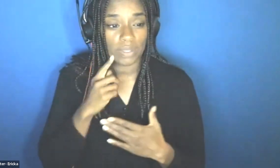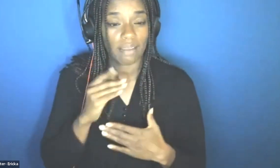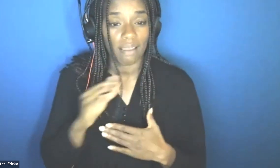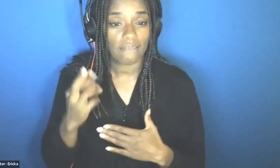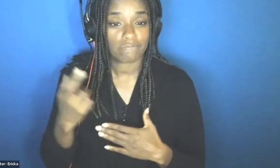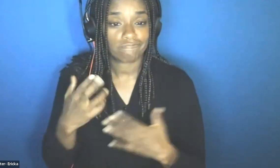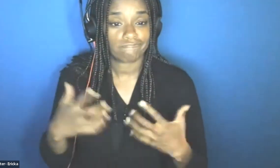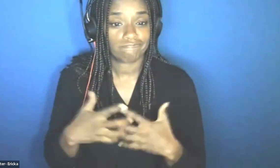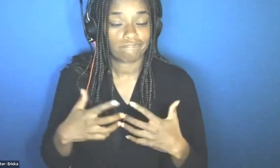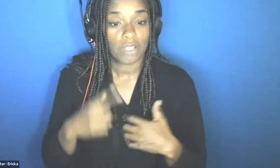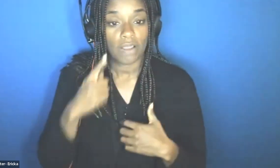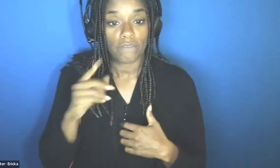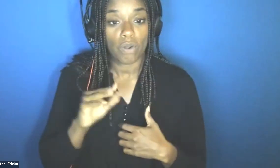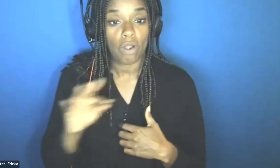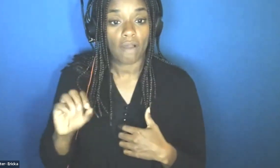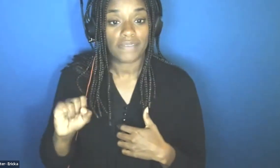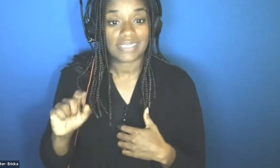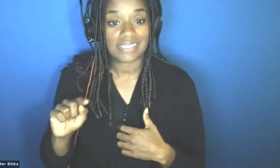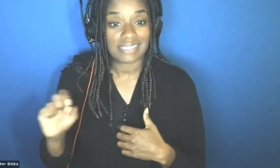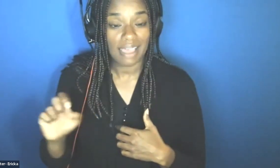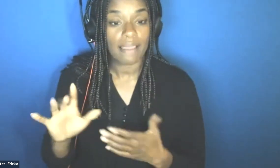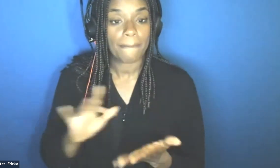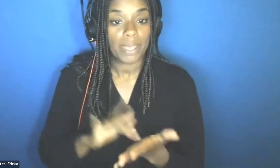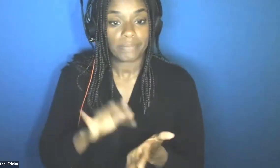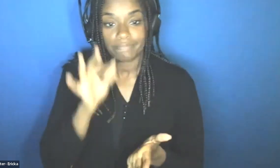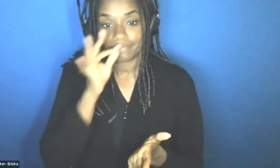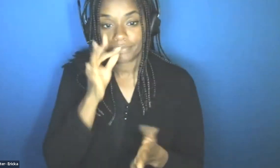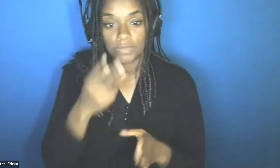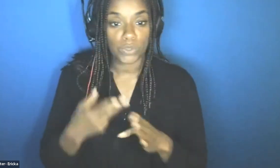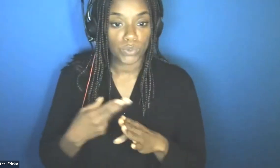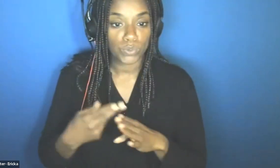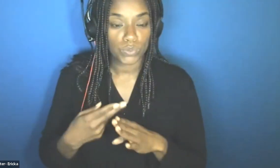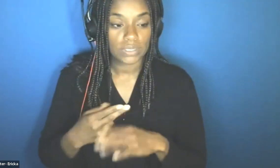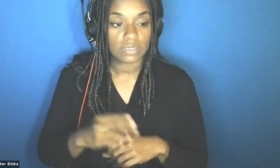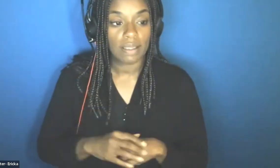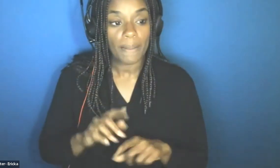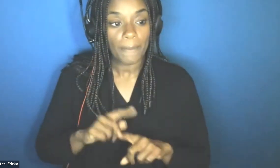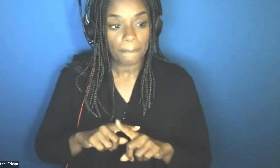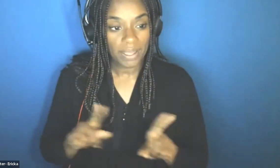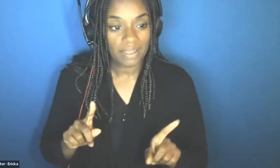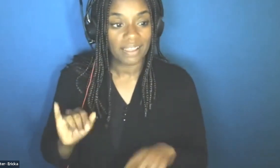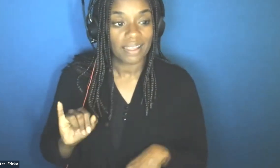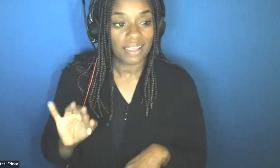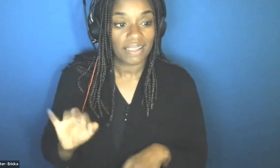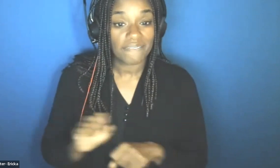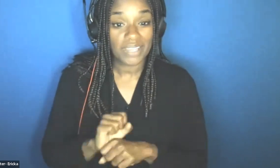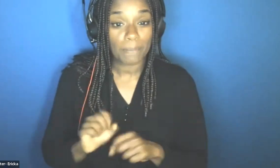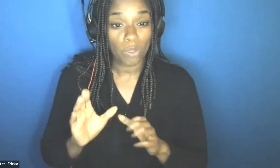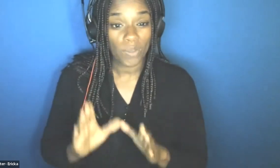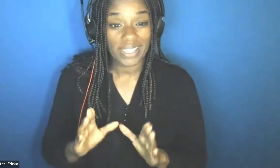An employer may -- again, this is going to get very confusing.